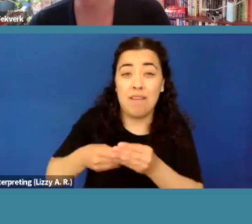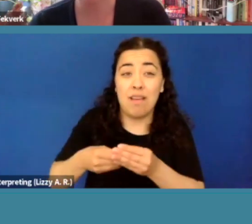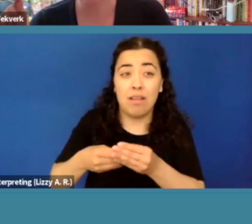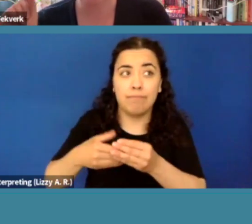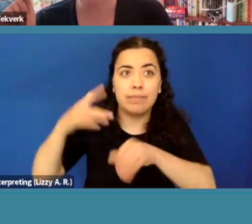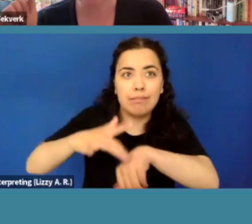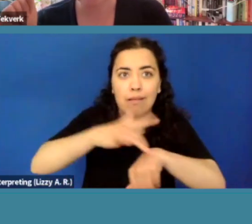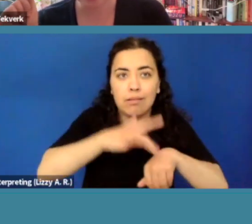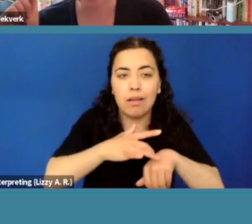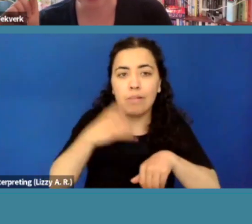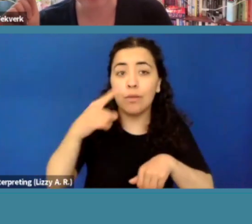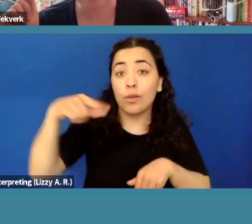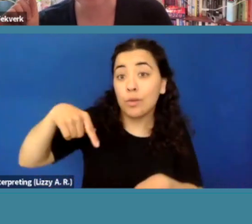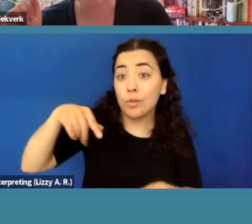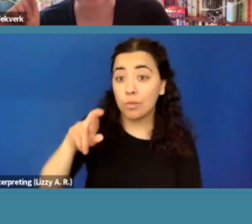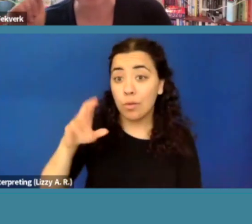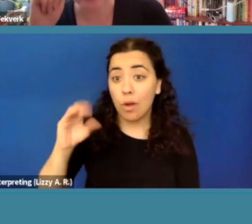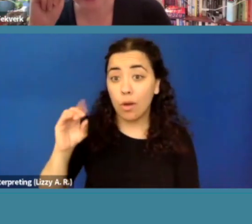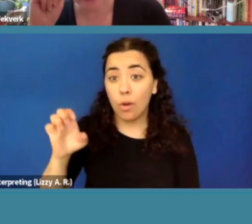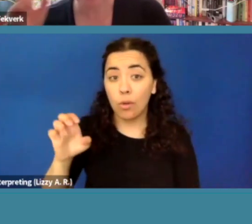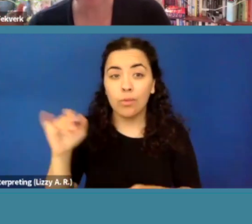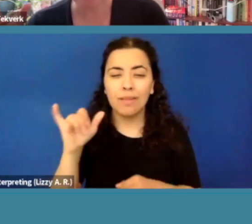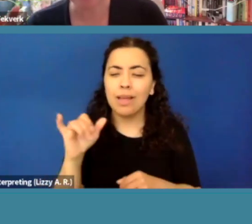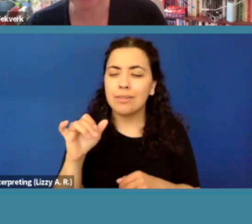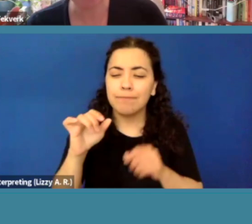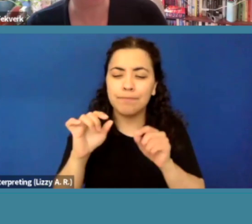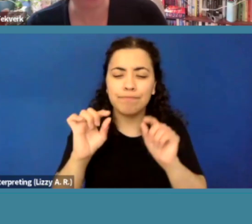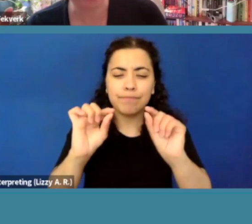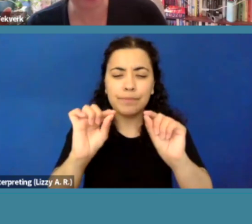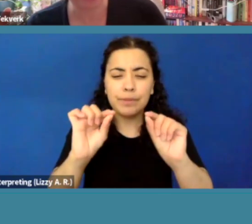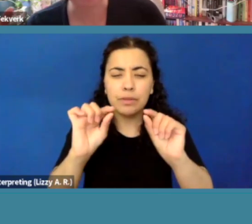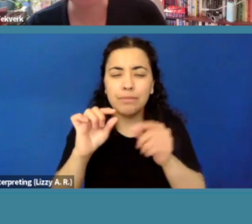just little raised dots that can indicate where someone should